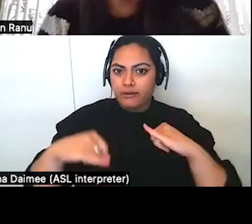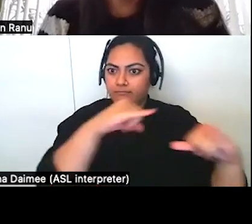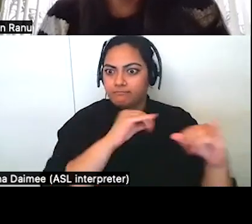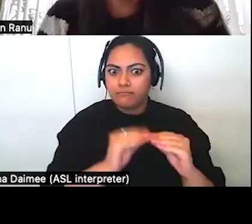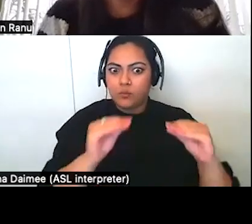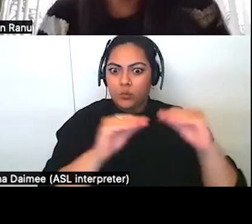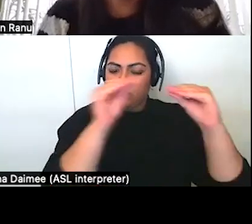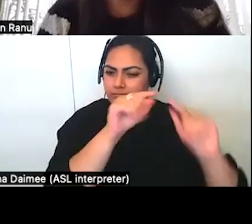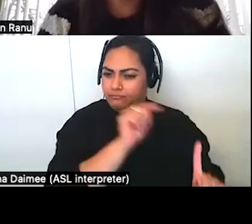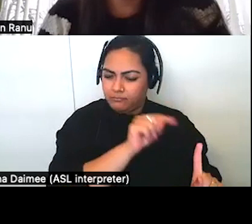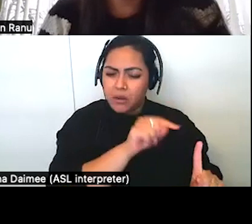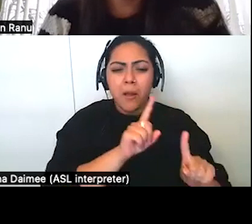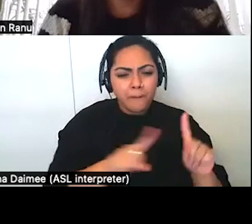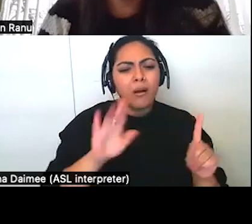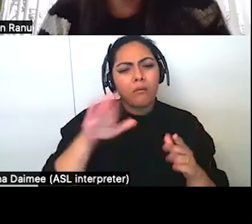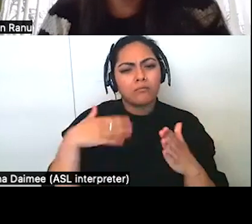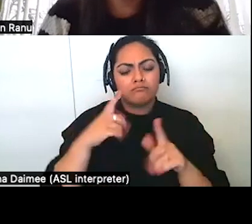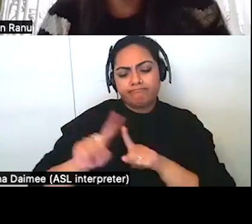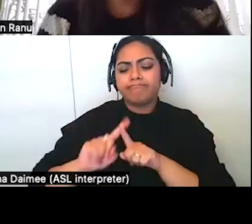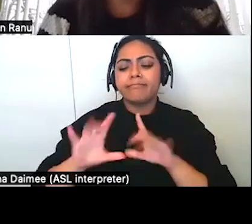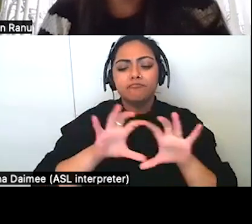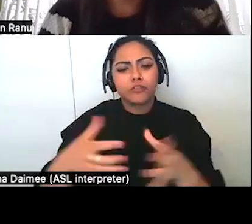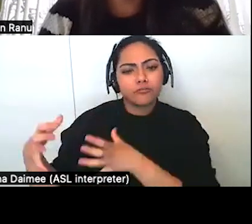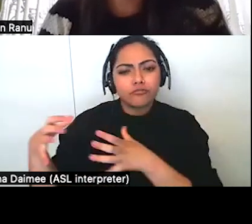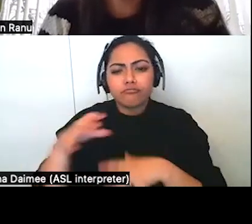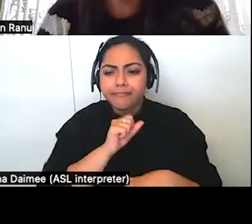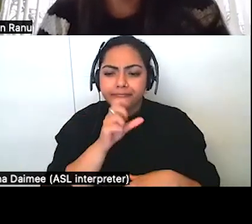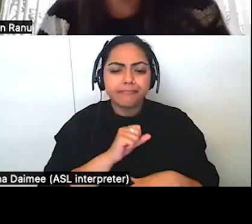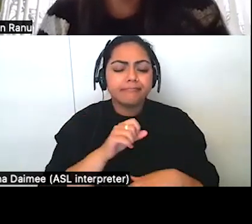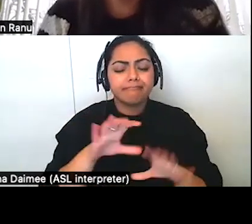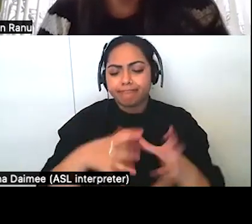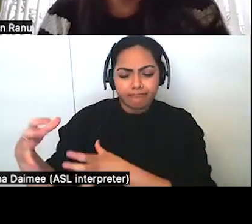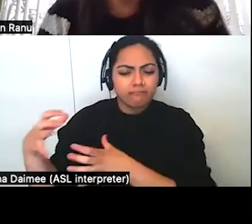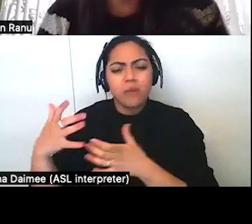are very concerned and believe eco-friendly products and initiatives are quite important.